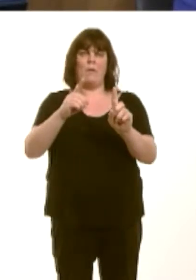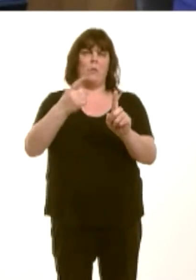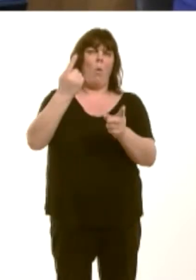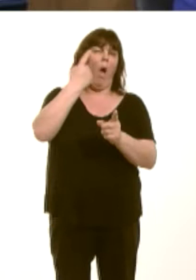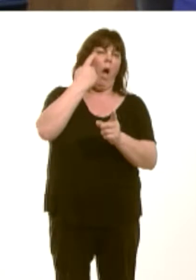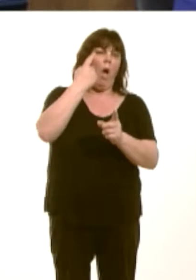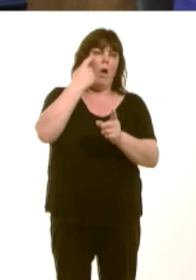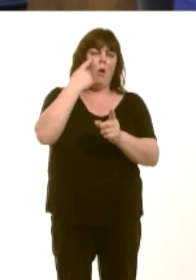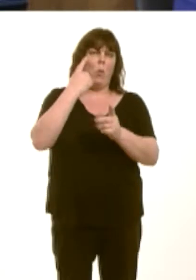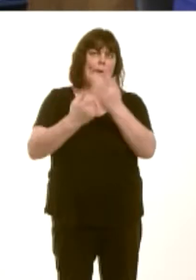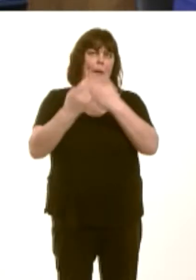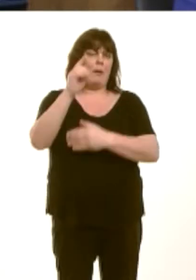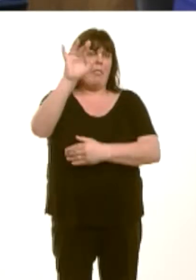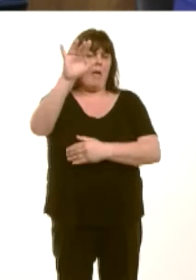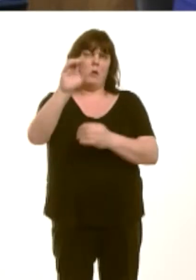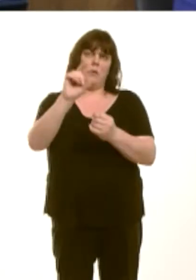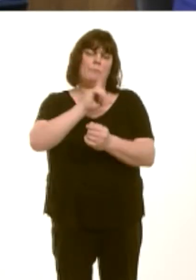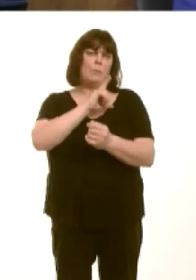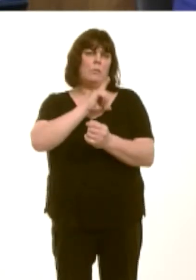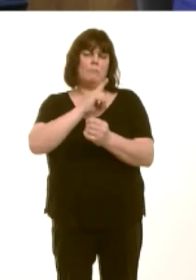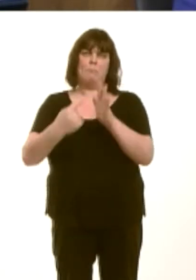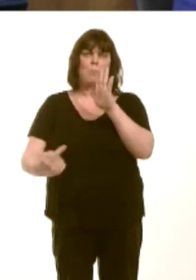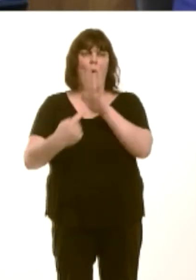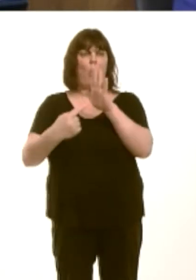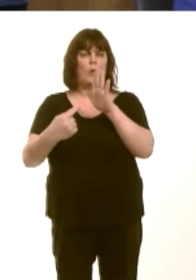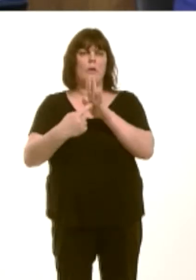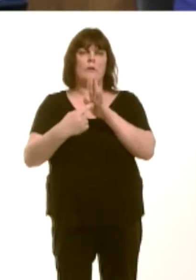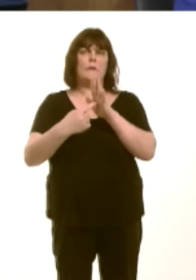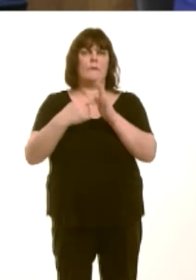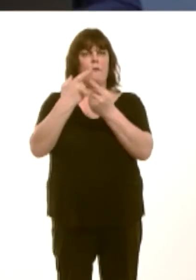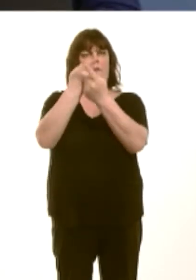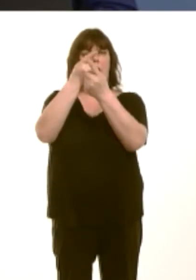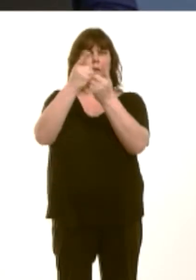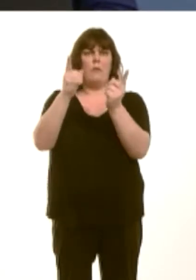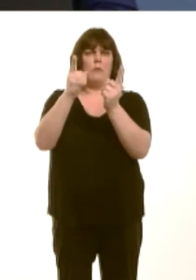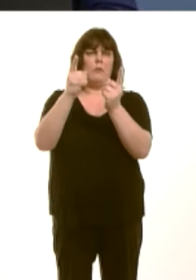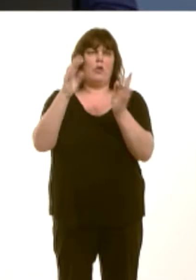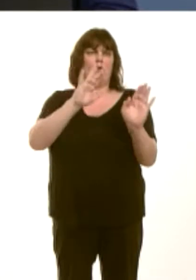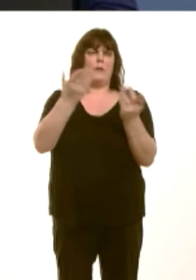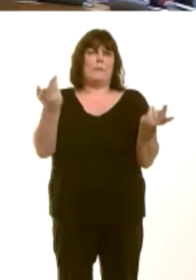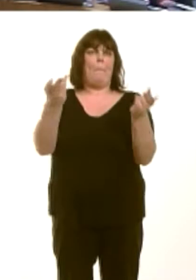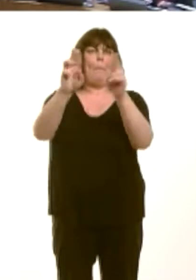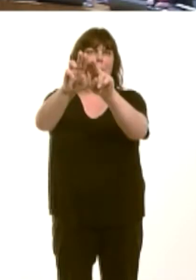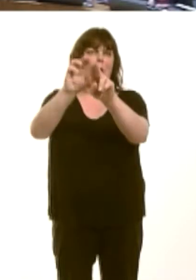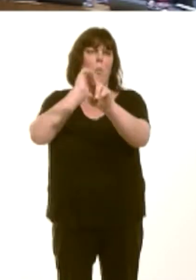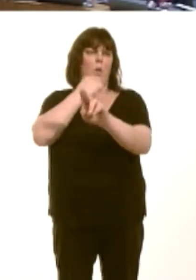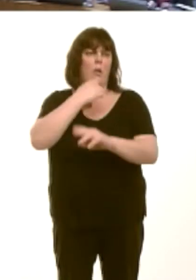on the process in order to ensure that we see things returning within a year?